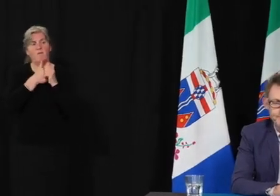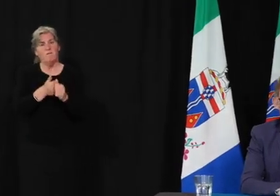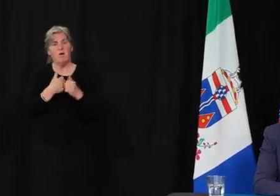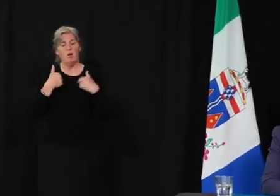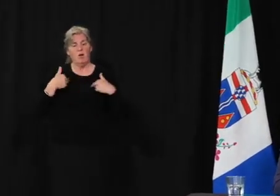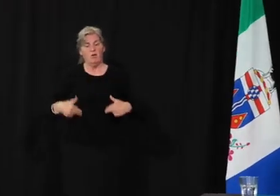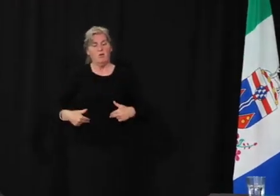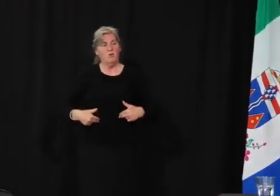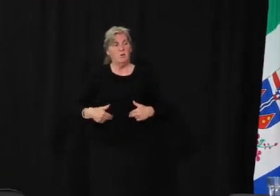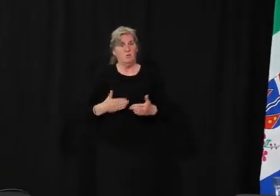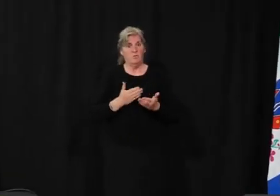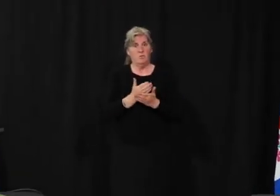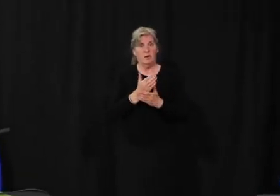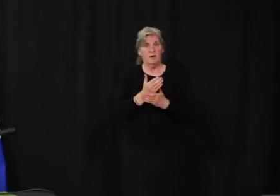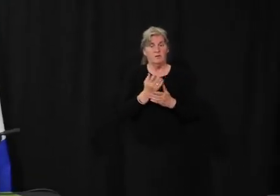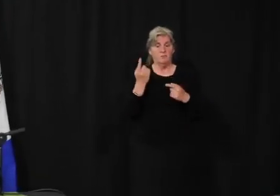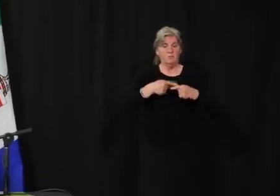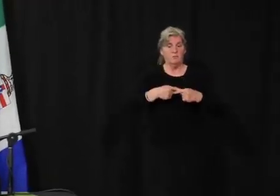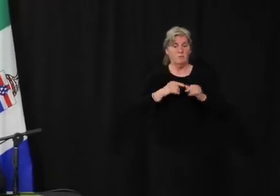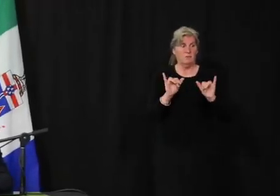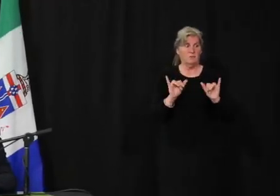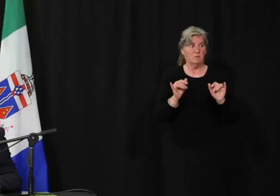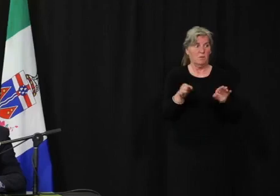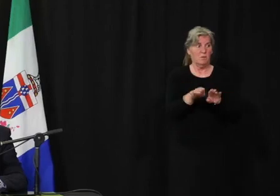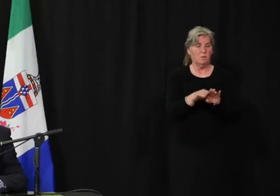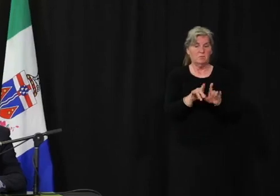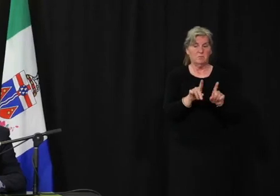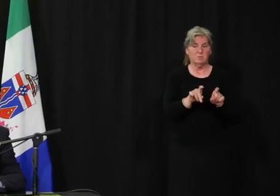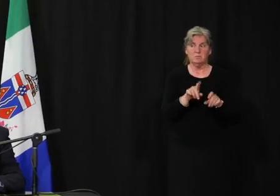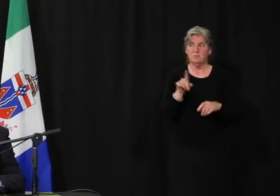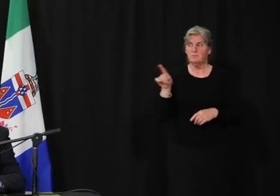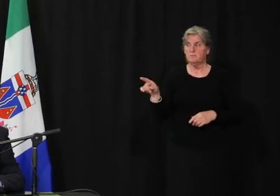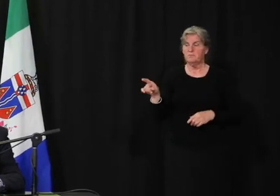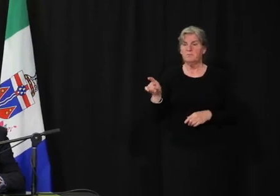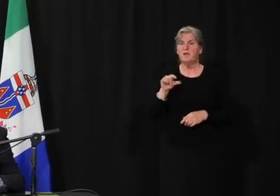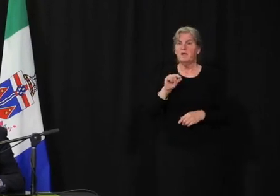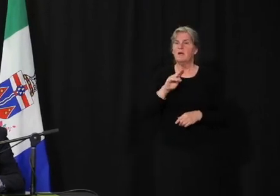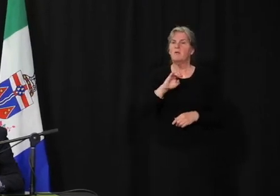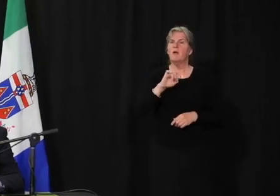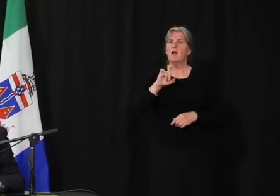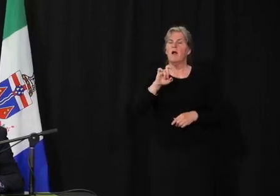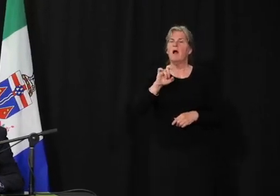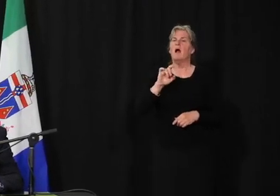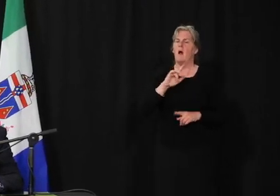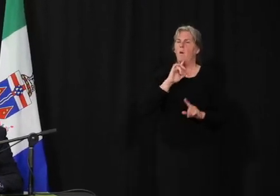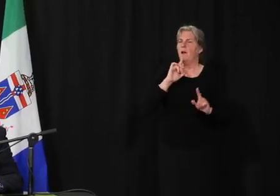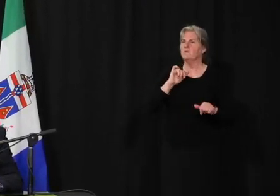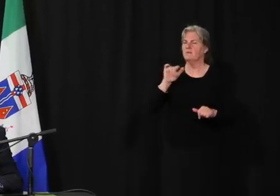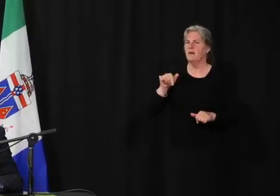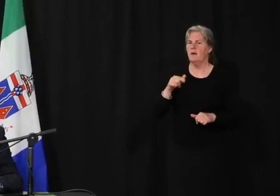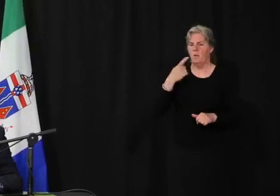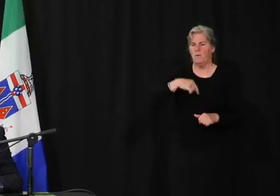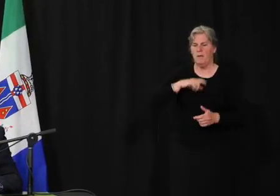keeping the border closed? I will answer that question.